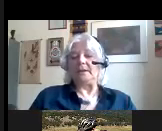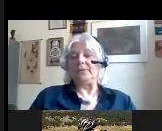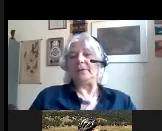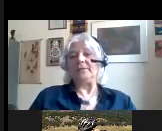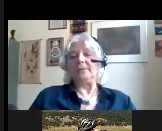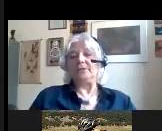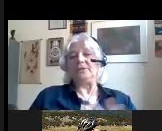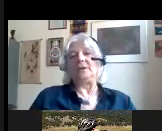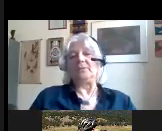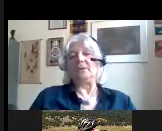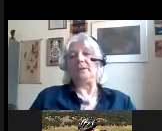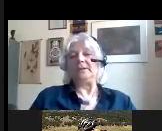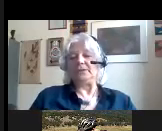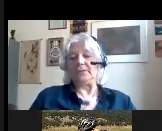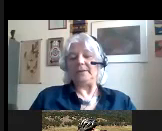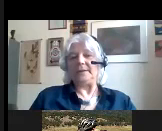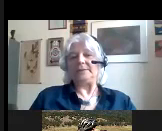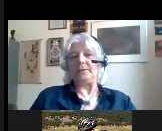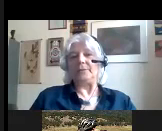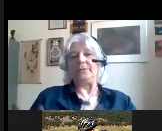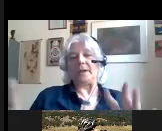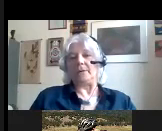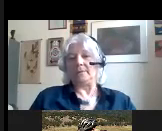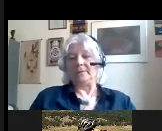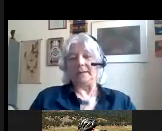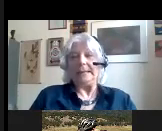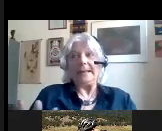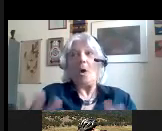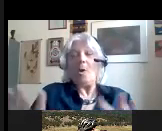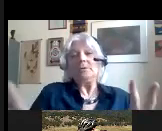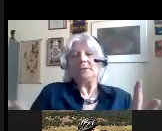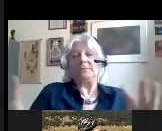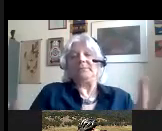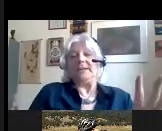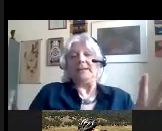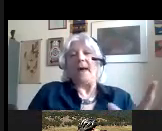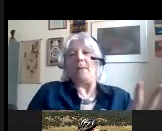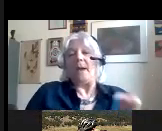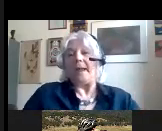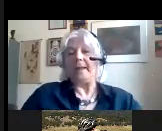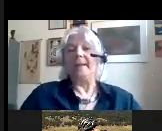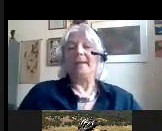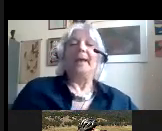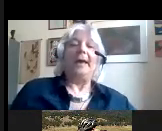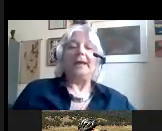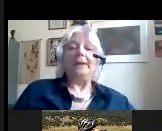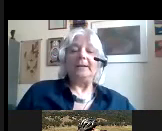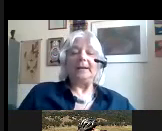any responsibility, she's not really willing to do anything so you take her." And almost said that way.